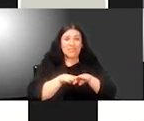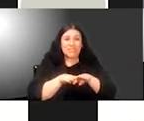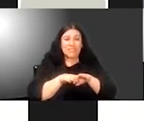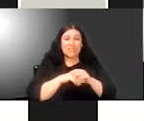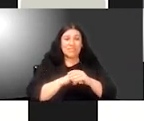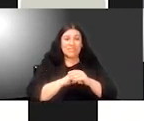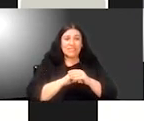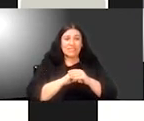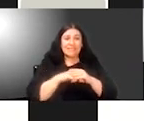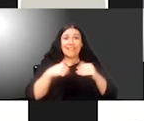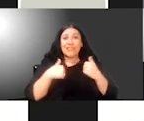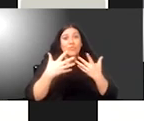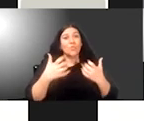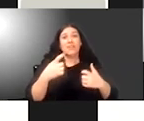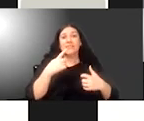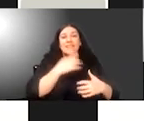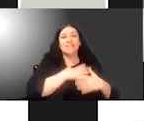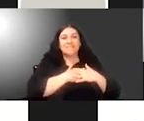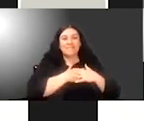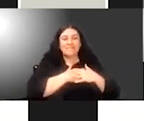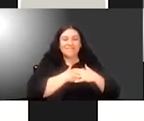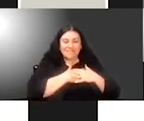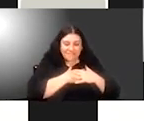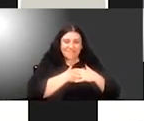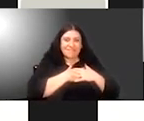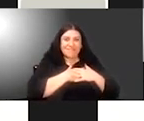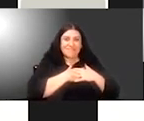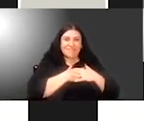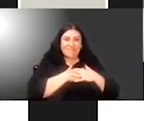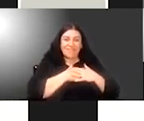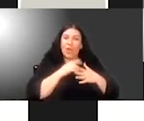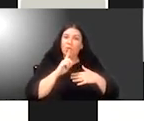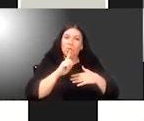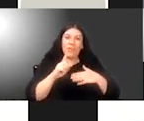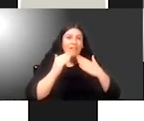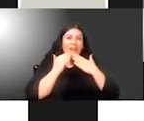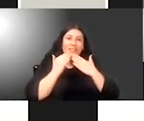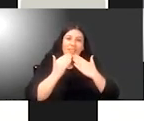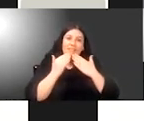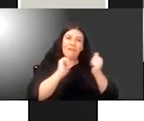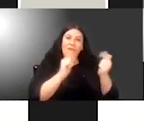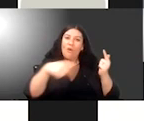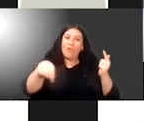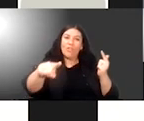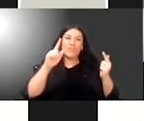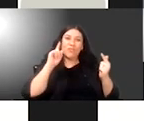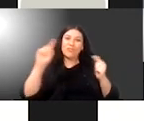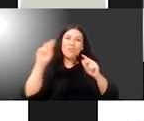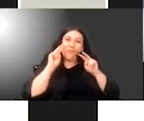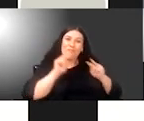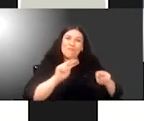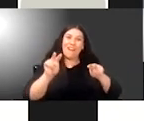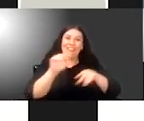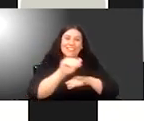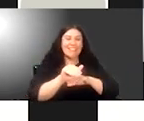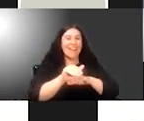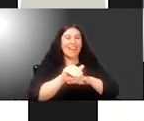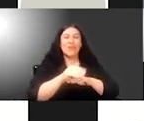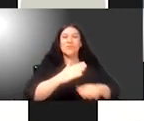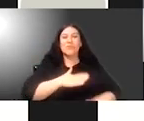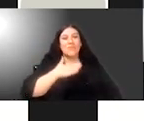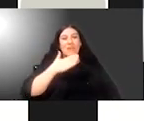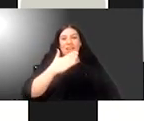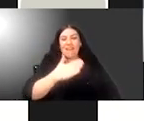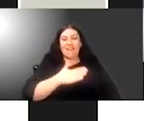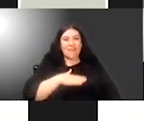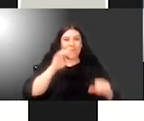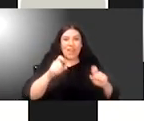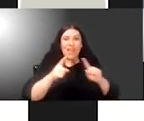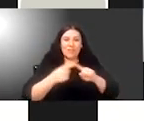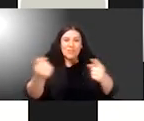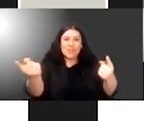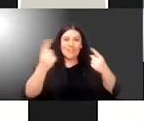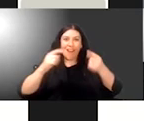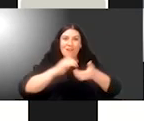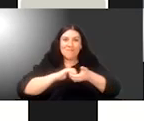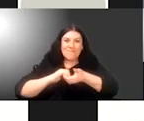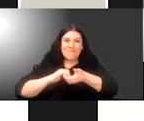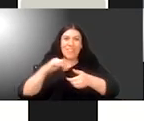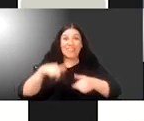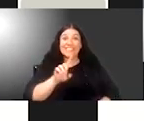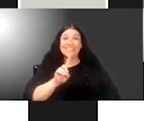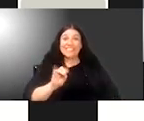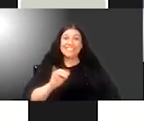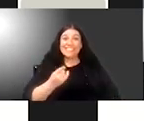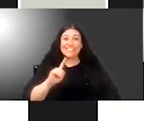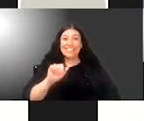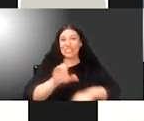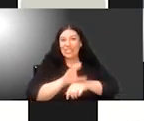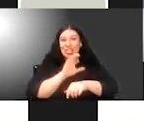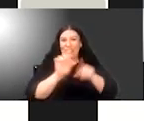I'm going to need to close this down, and I just want to say from my heart that I really thank all of you for joining us this evening. We are so glad that we were able to come together in this digital space during this time when we can't be together physically, and I -- Judy and Neil and Denise, I love you guys, and I really appreciate --